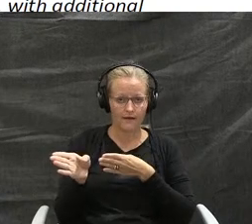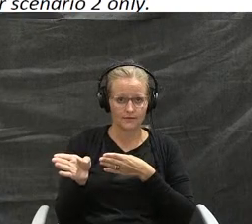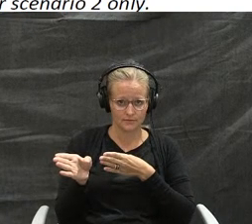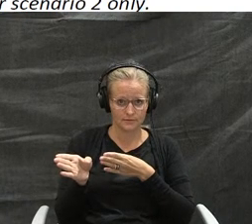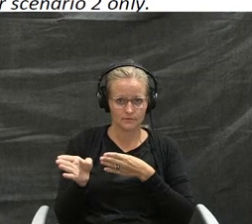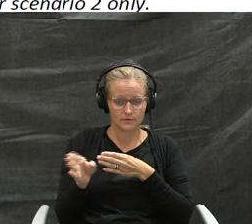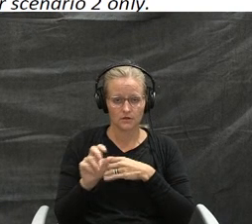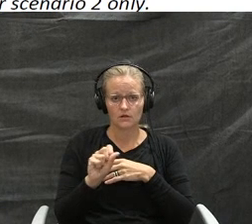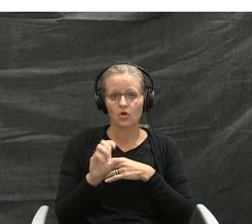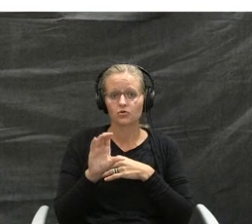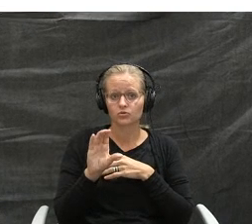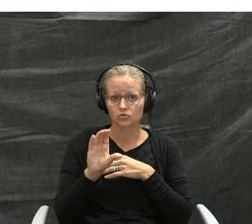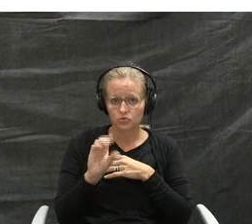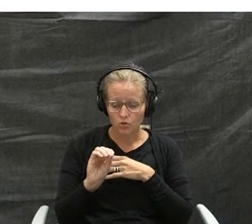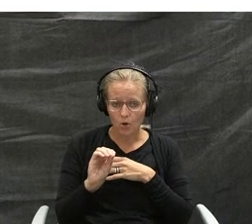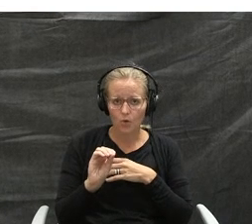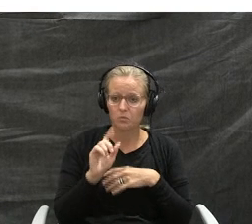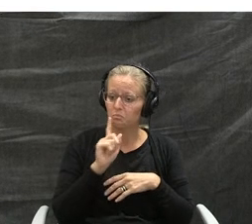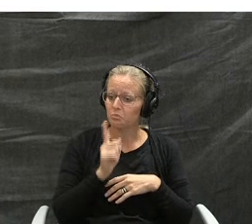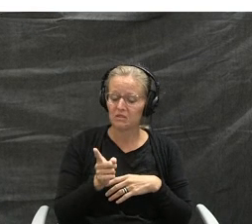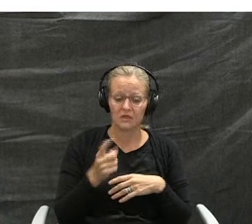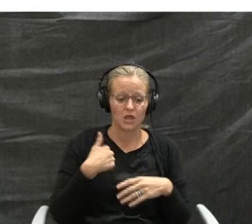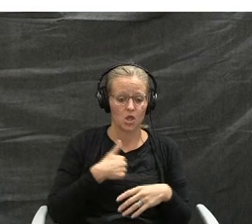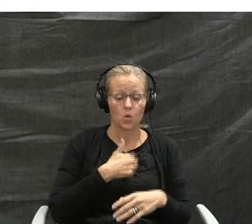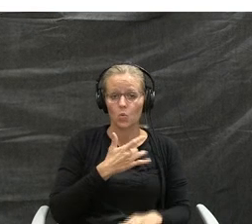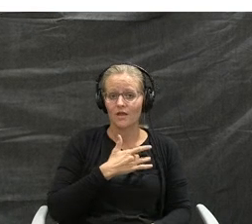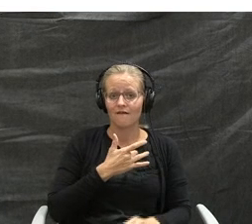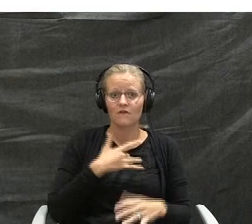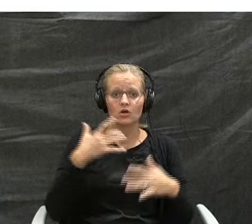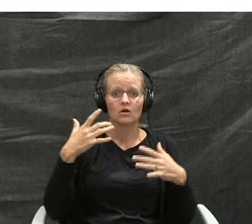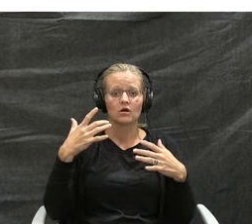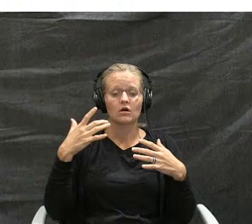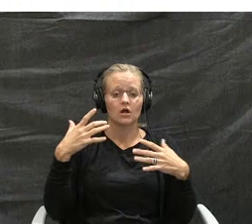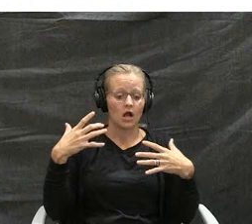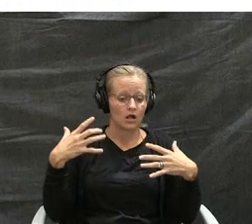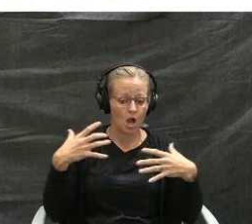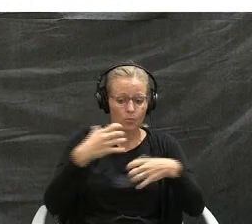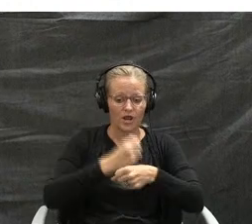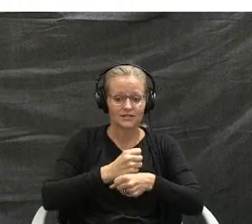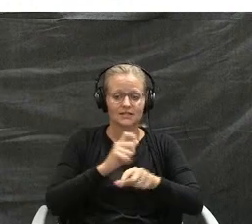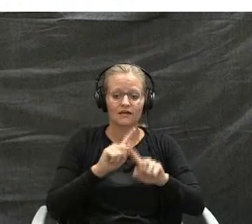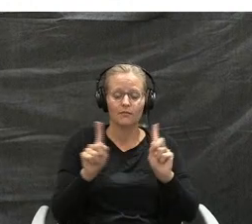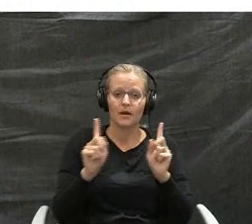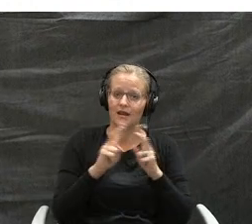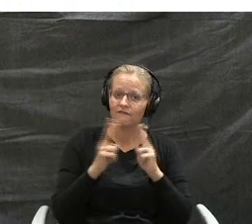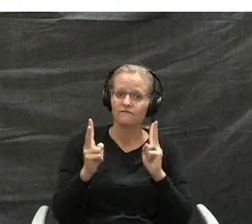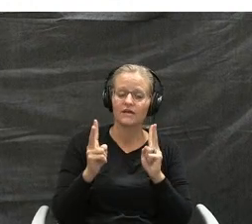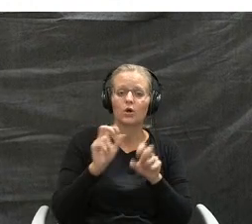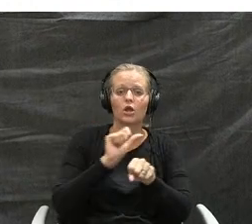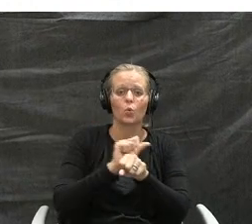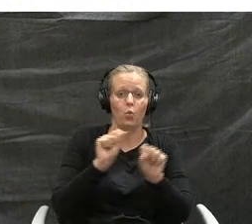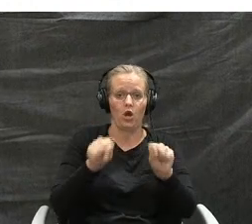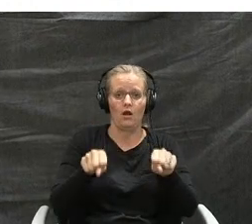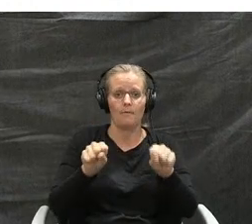very comprehensive, but extremely workable plan an we think it'll it'll work well for